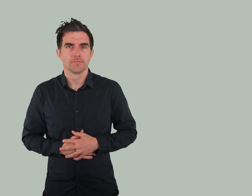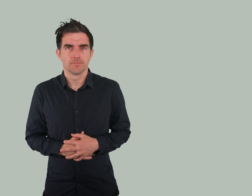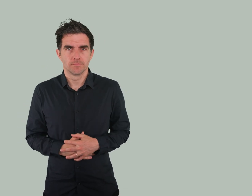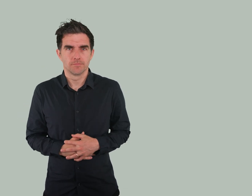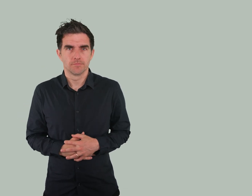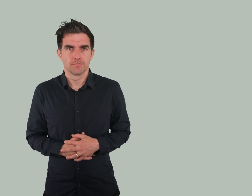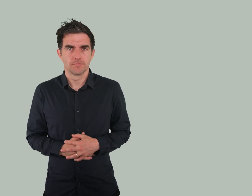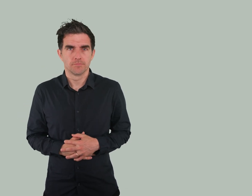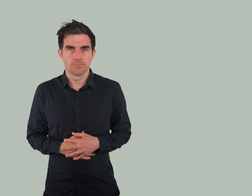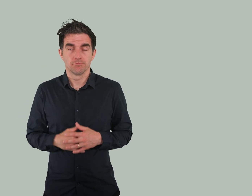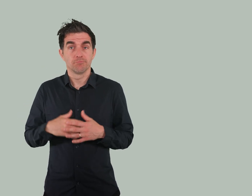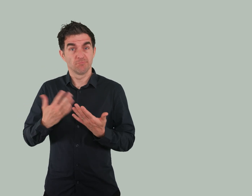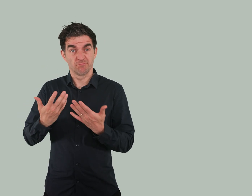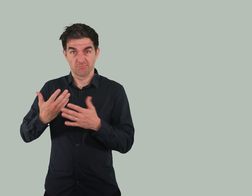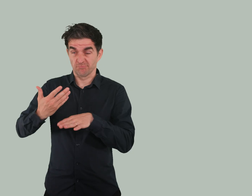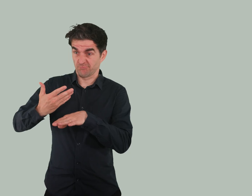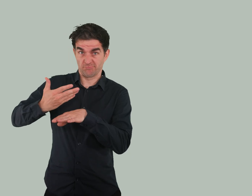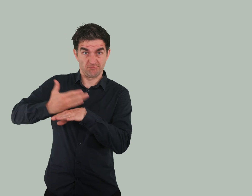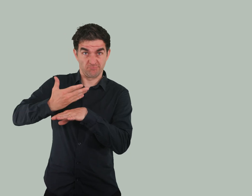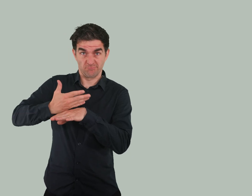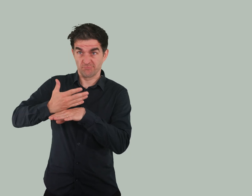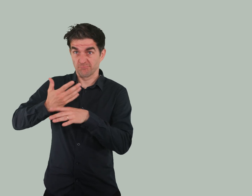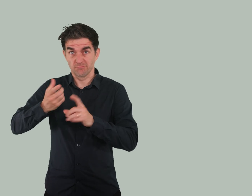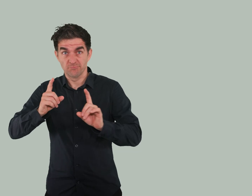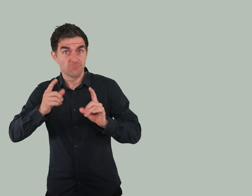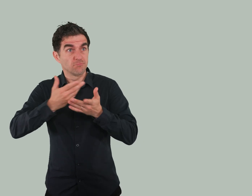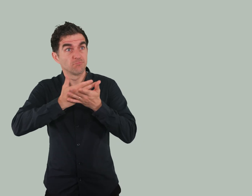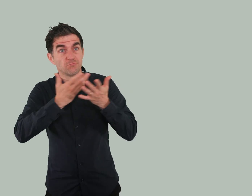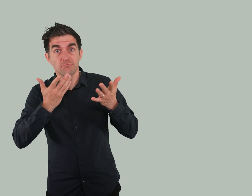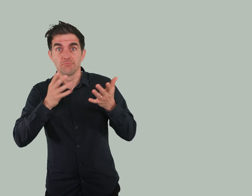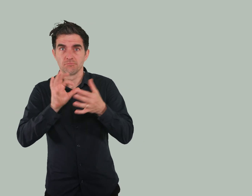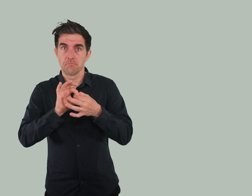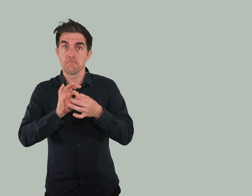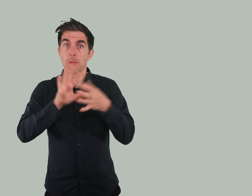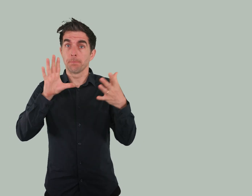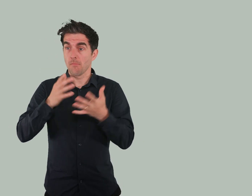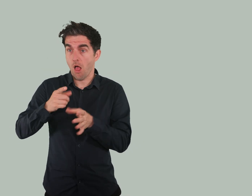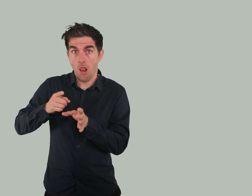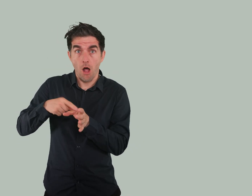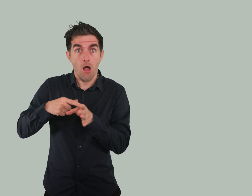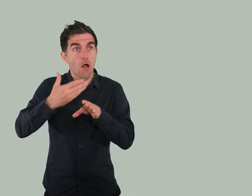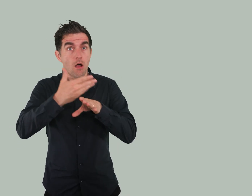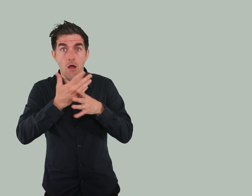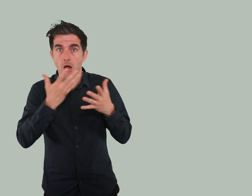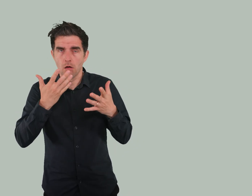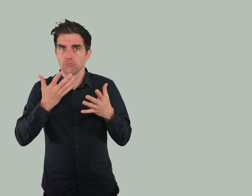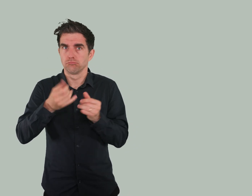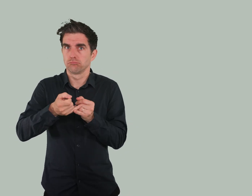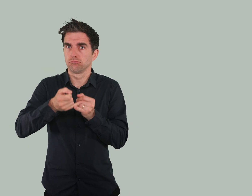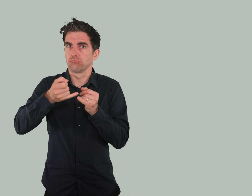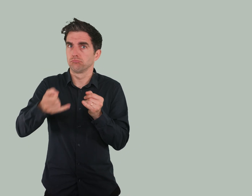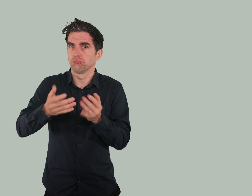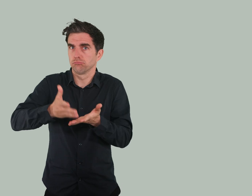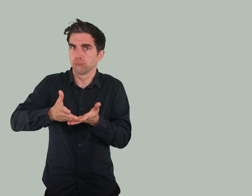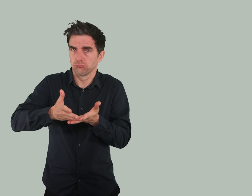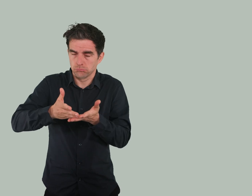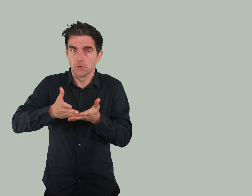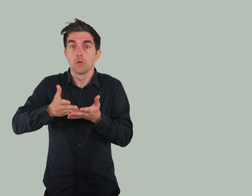269. Detachment from the labour market among the young is growing.